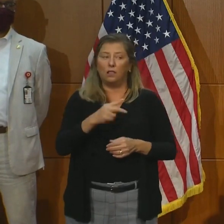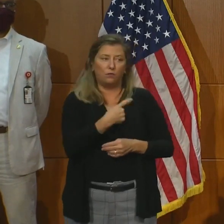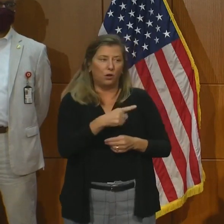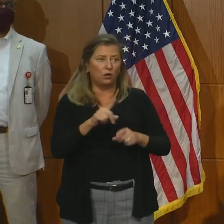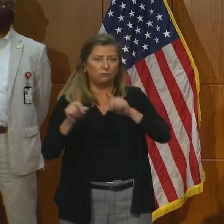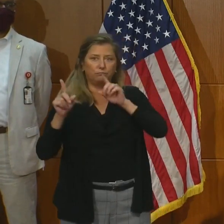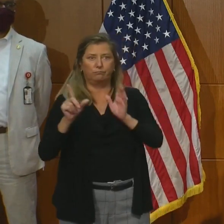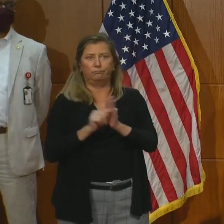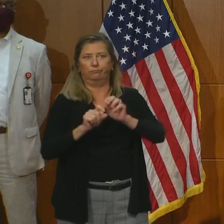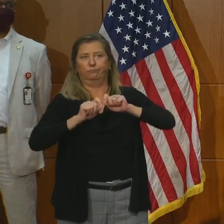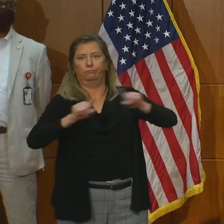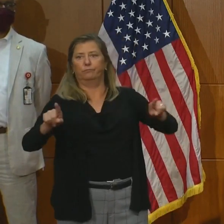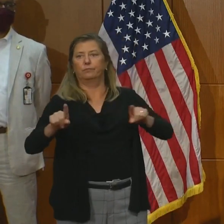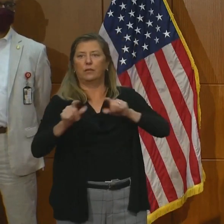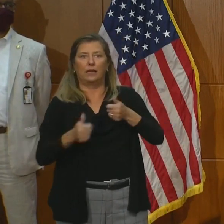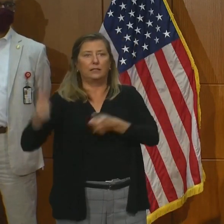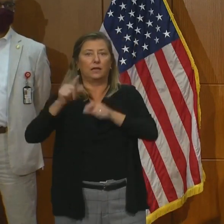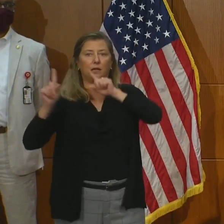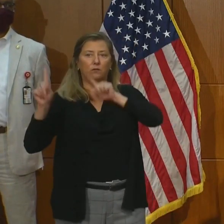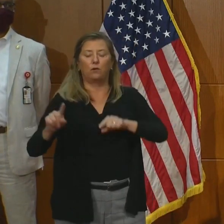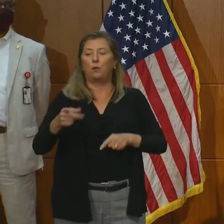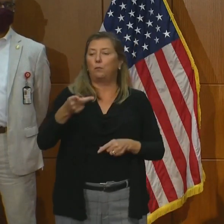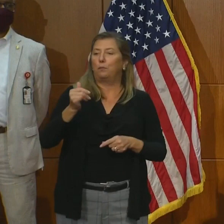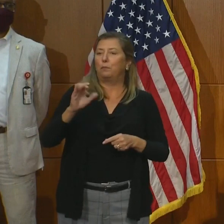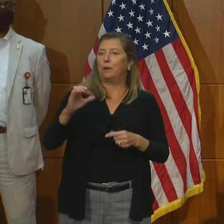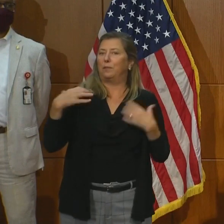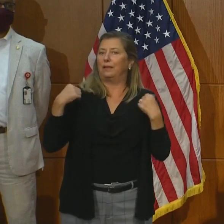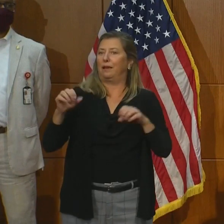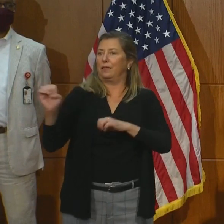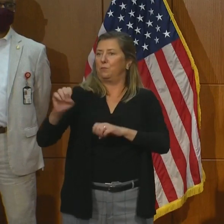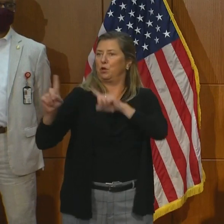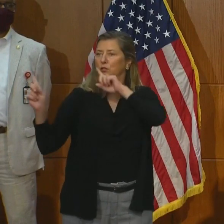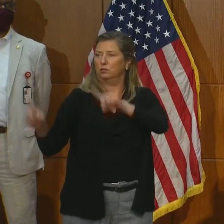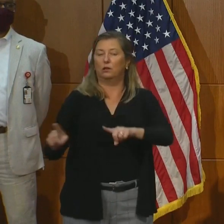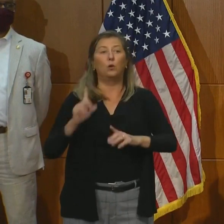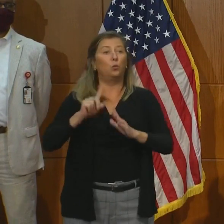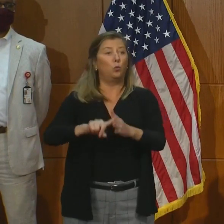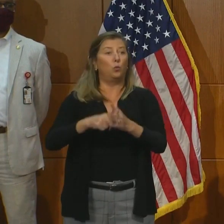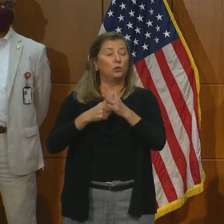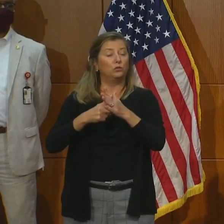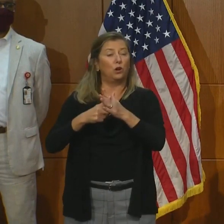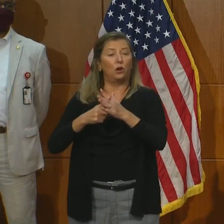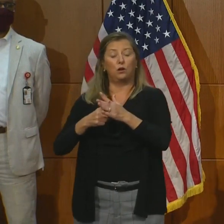NEED TO TAKE ADDITIONAL STEPS TO AVOID CAUGHT. DR OLIVER ARE DR OLIVER AND I ARE ISSUE IN AN